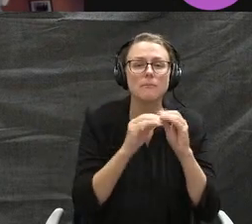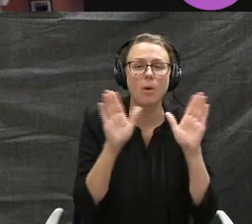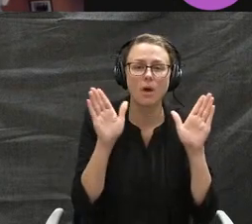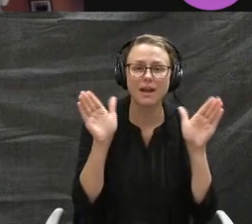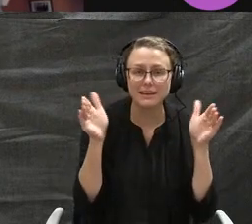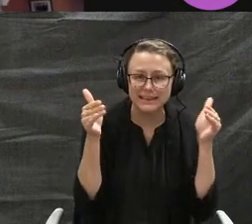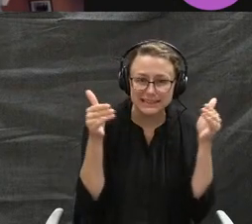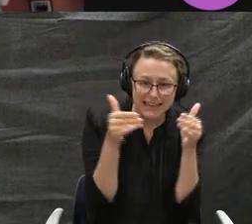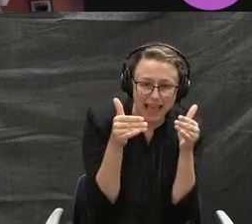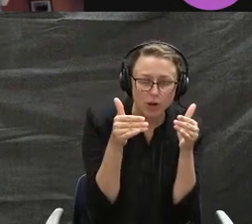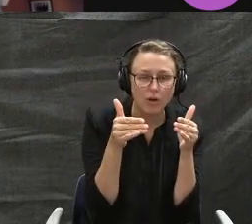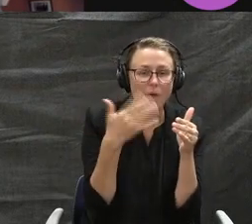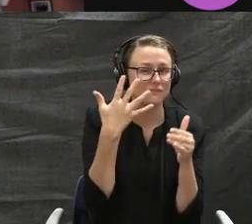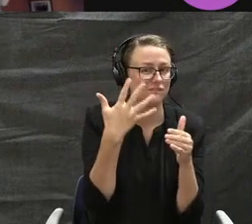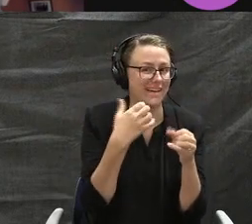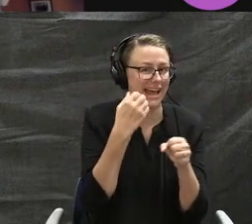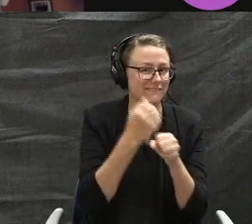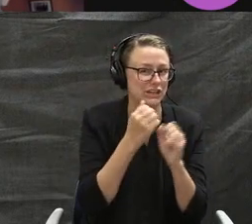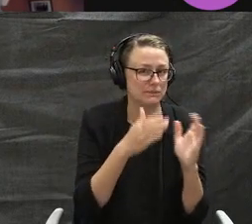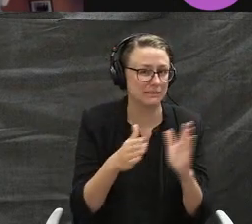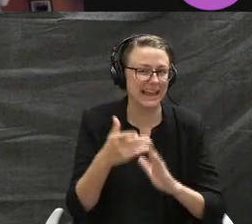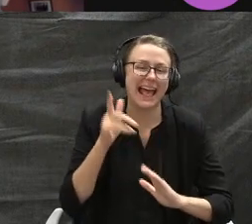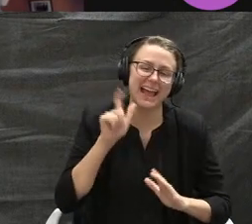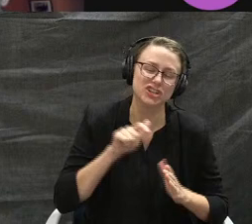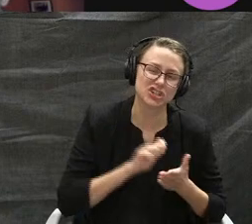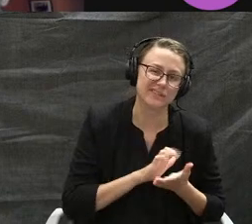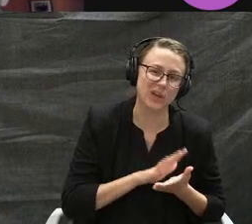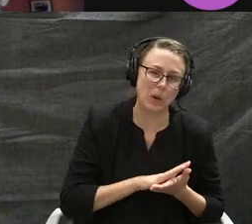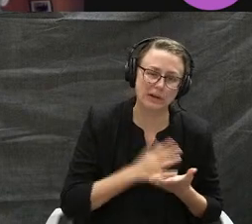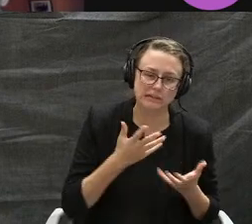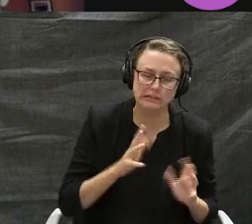little more narrow to a five year plan. I should have noted.